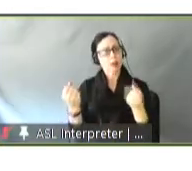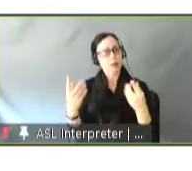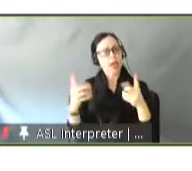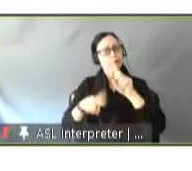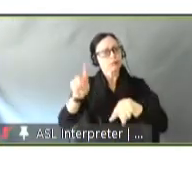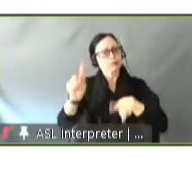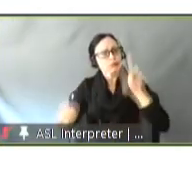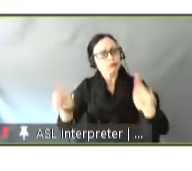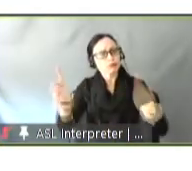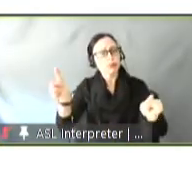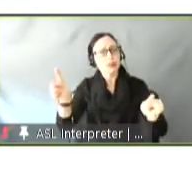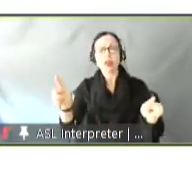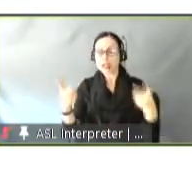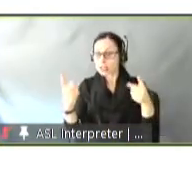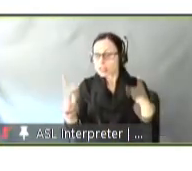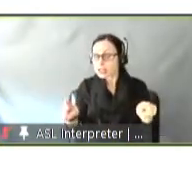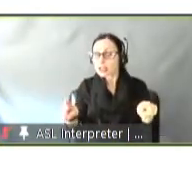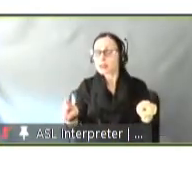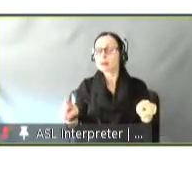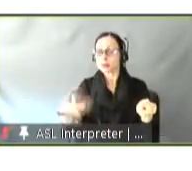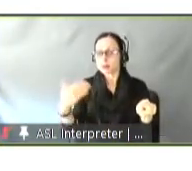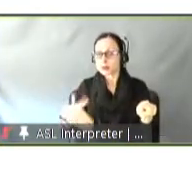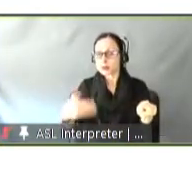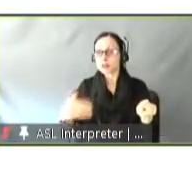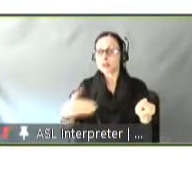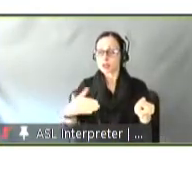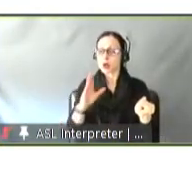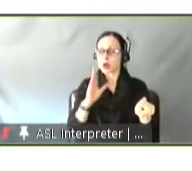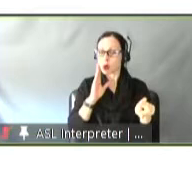a lot of the times do take a hit with neutralization. We saw that, of course,